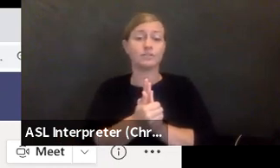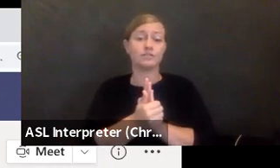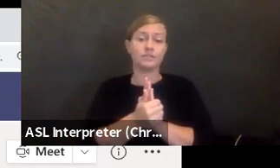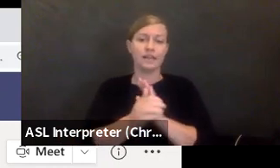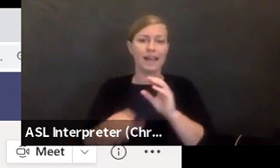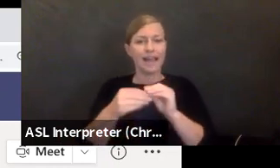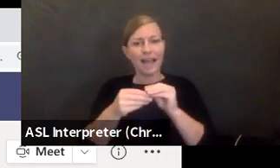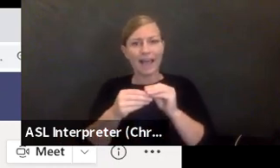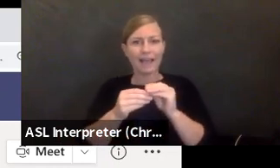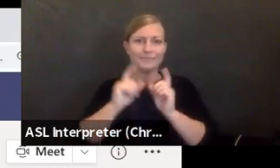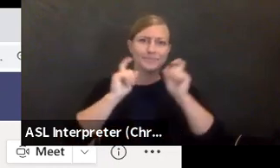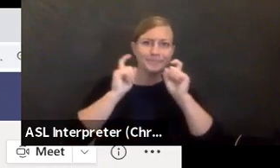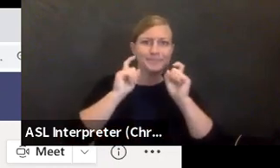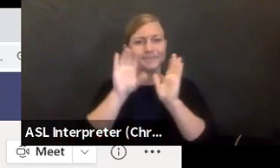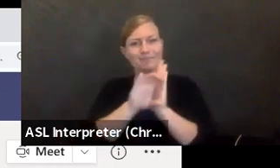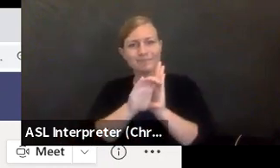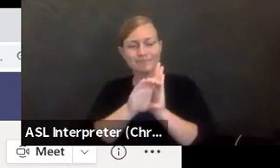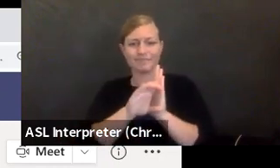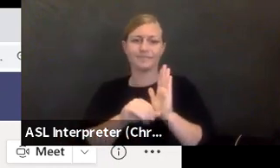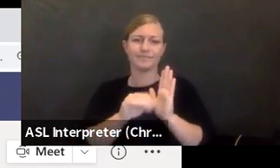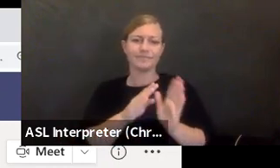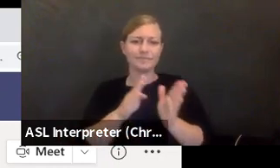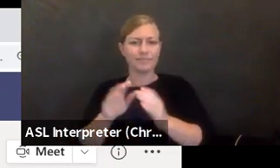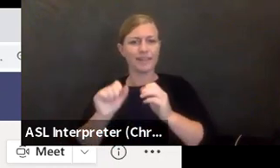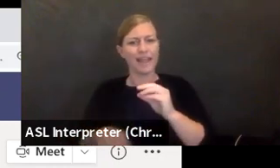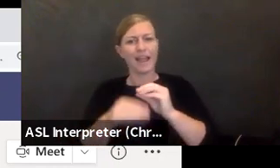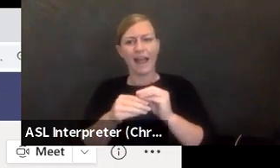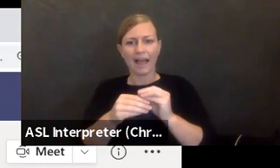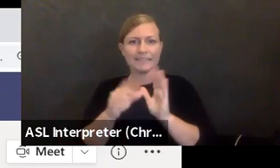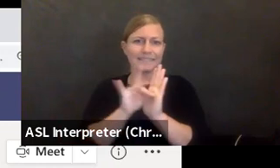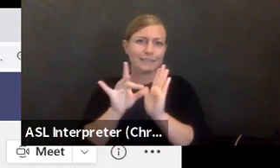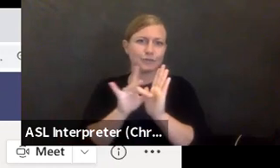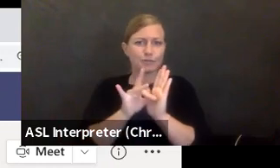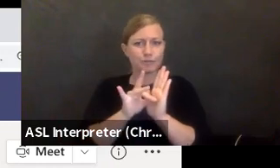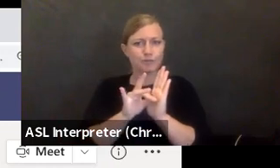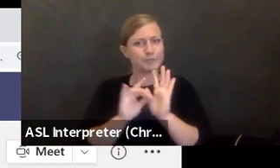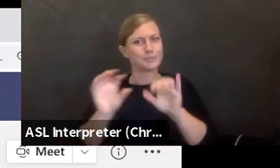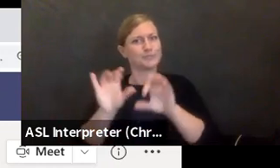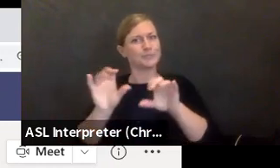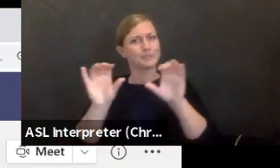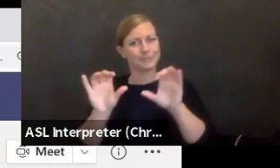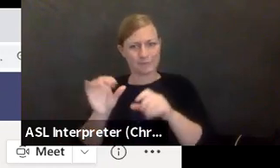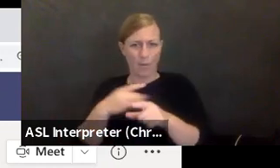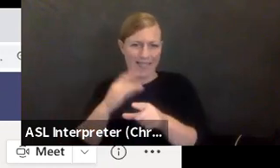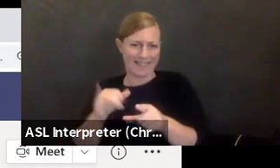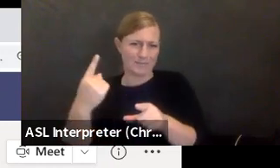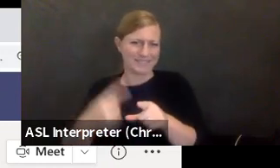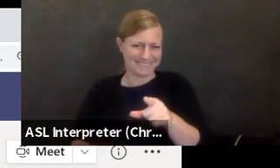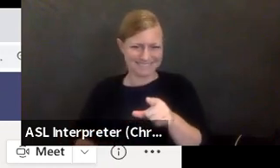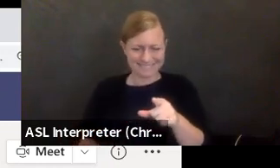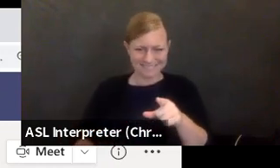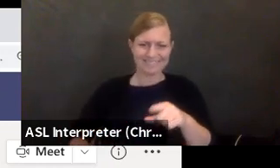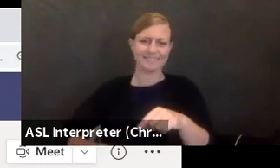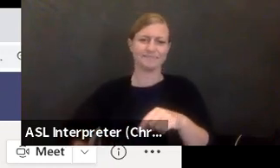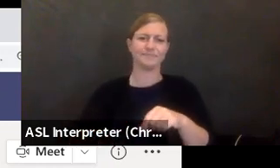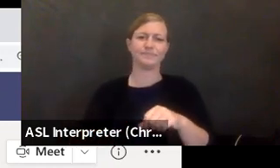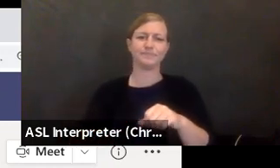For example I could make this bigger; I can cite, add a table, do a page break, it opens up my world of opportunities but beyond that, I can